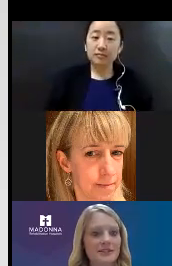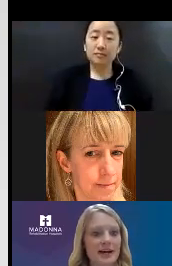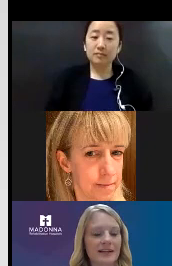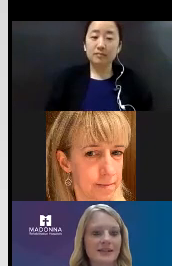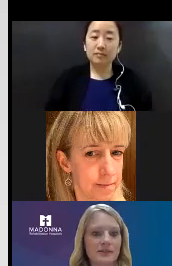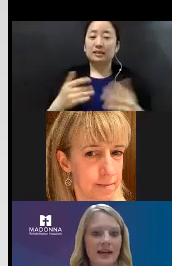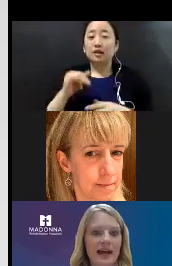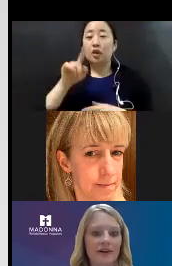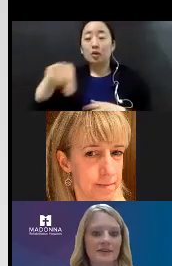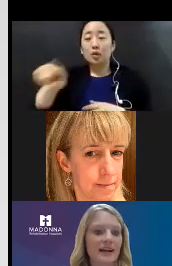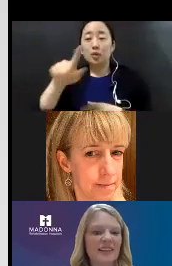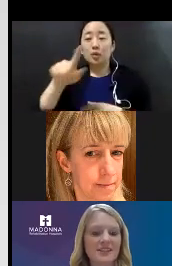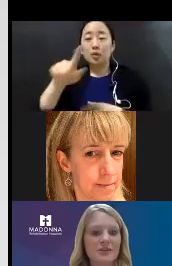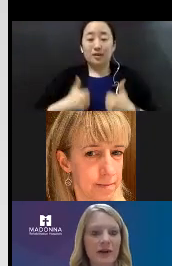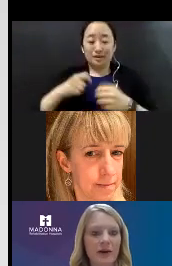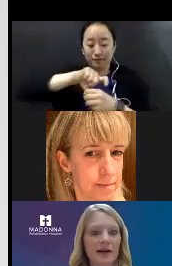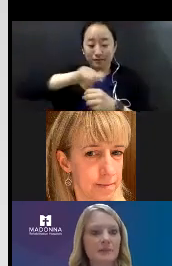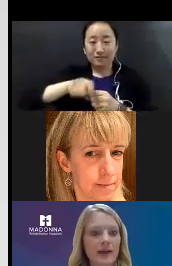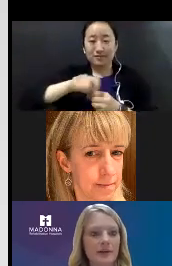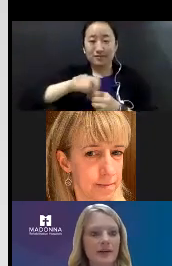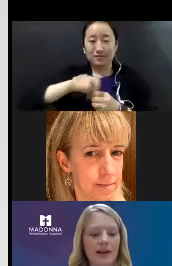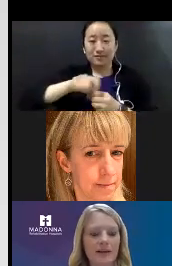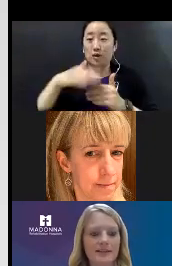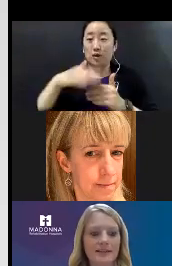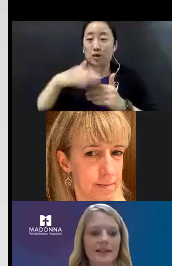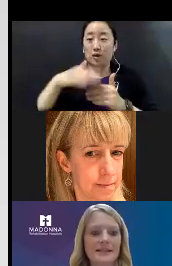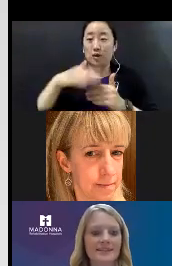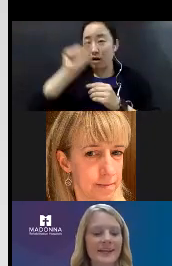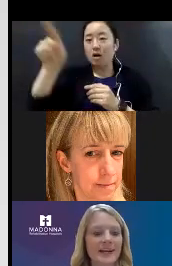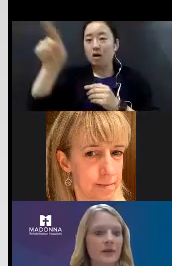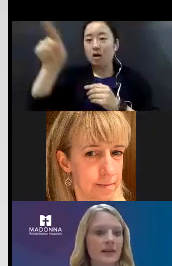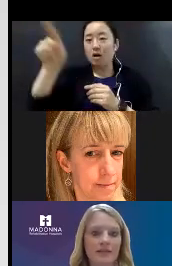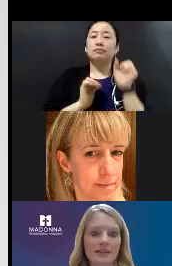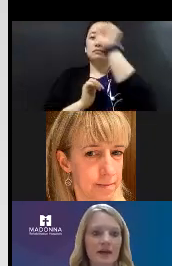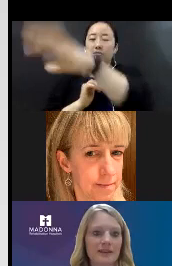THROUGH THE DOORS.